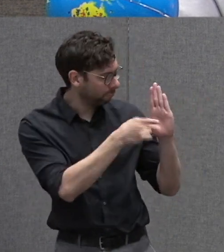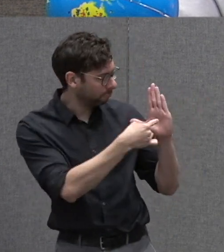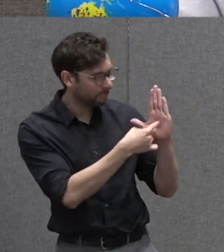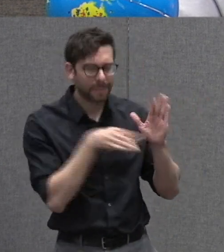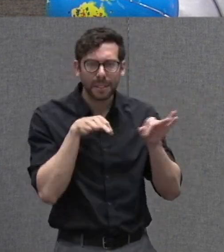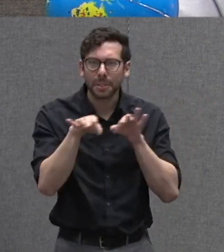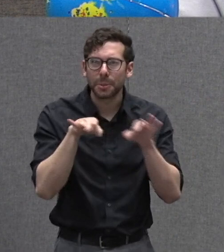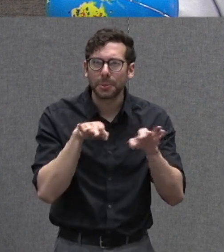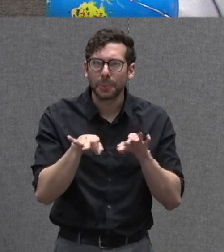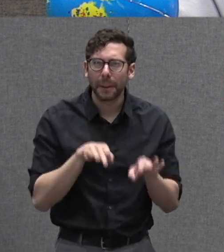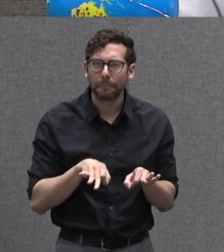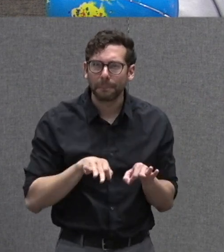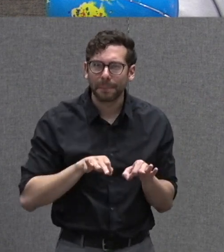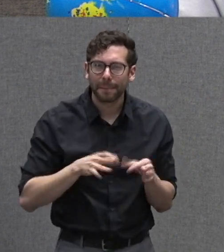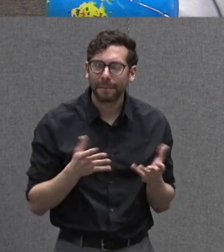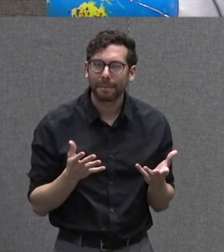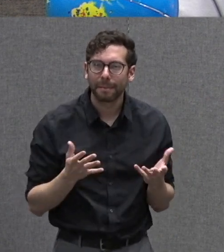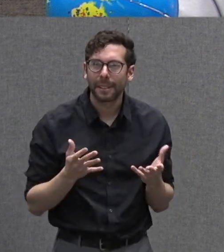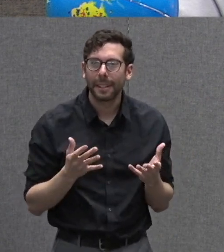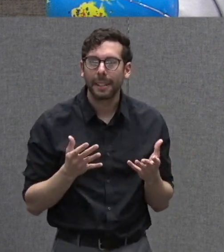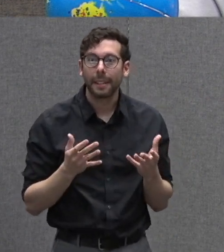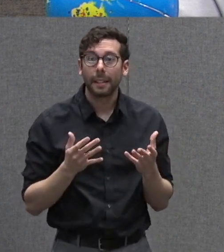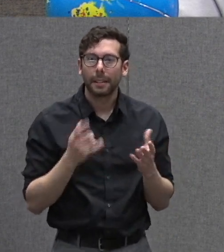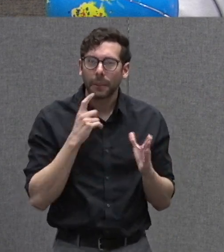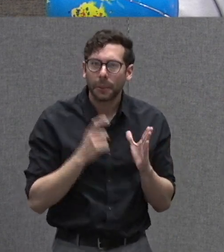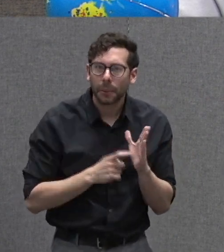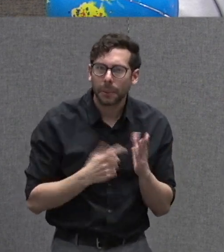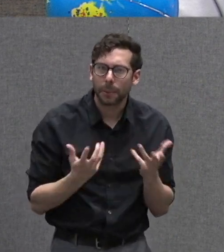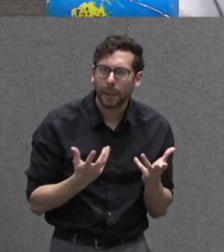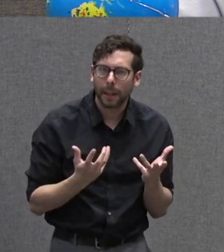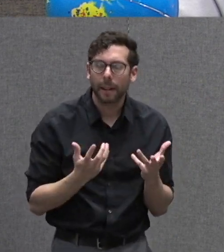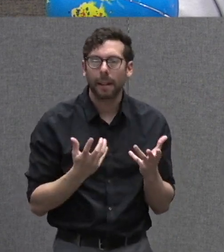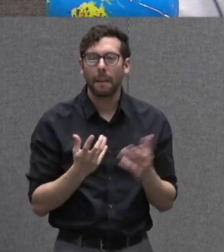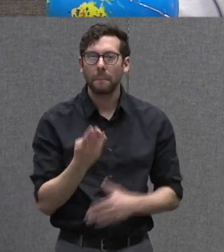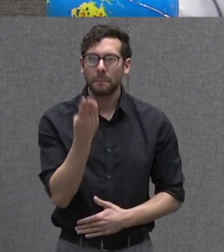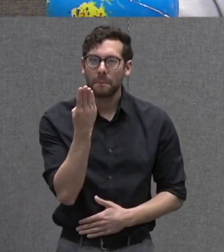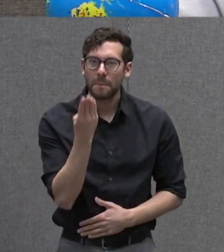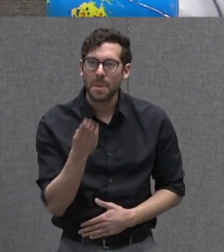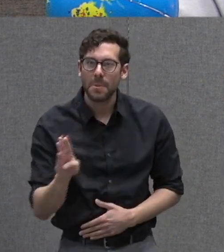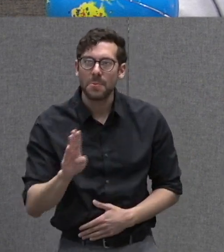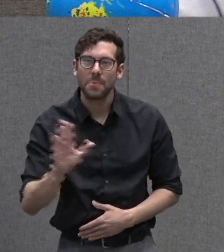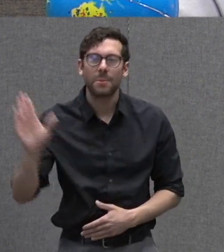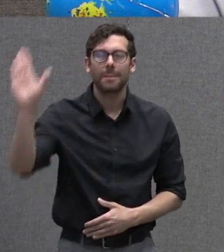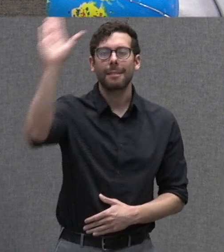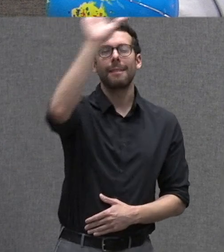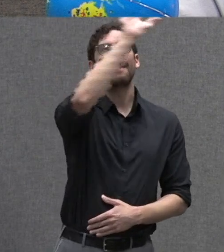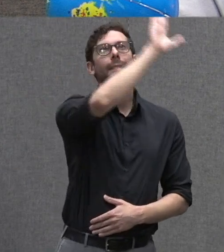I also see the blue sky, but I see lots of colorful flowers,